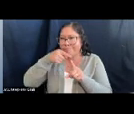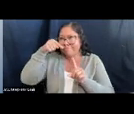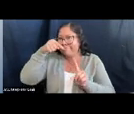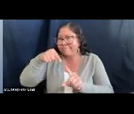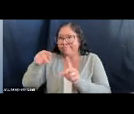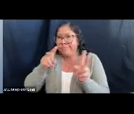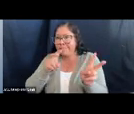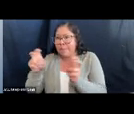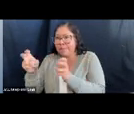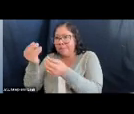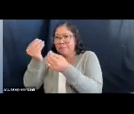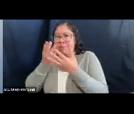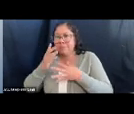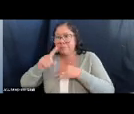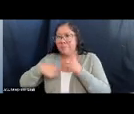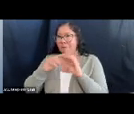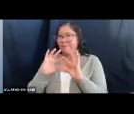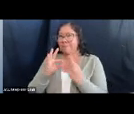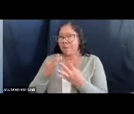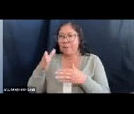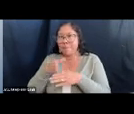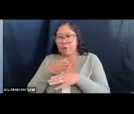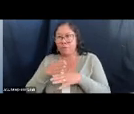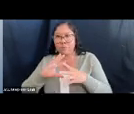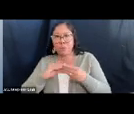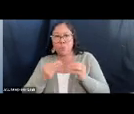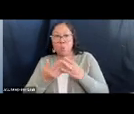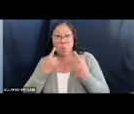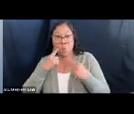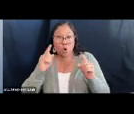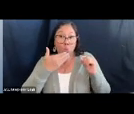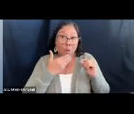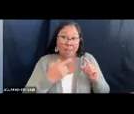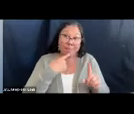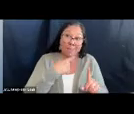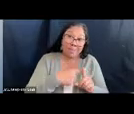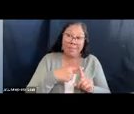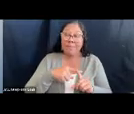family partnership stories. What's working well? What isn't? Other topics we can lift up. Please